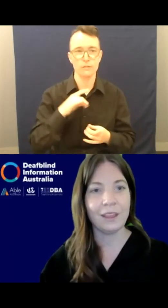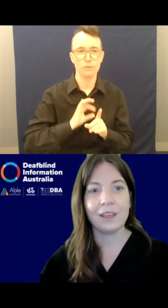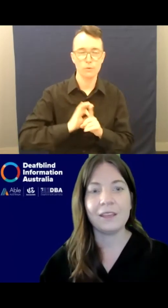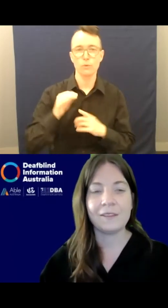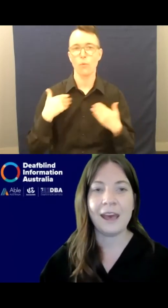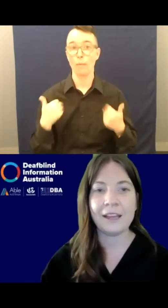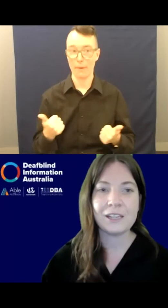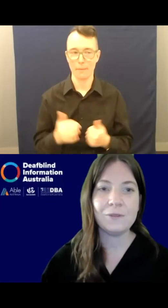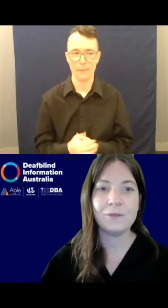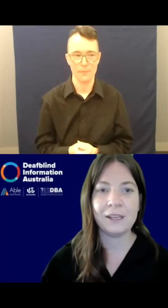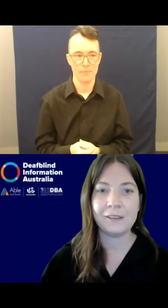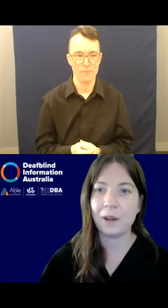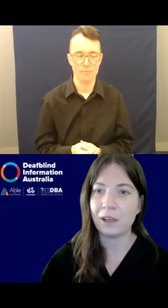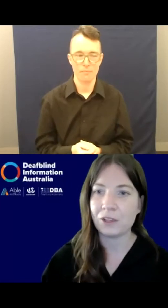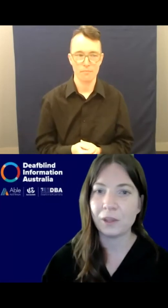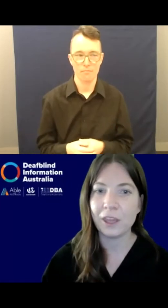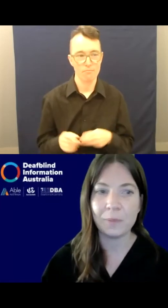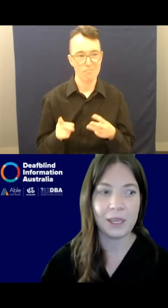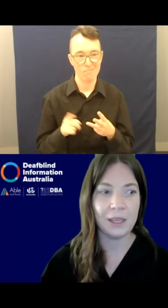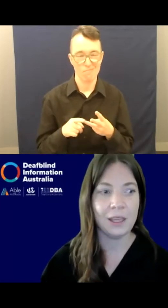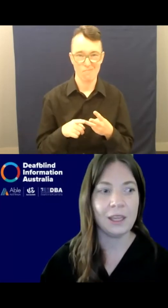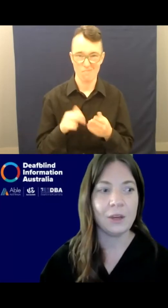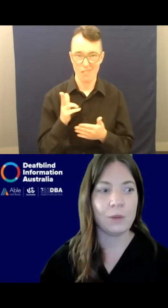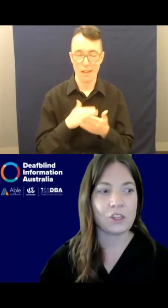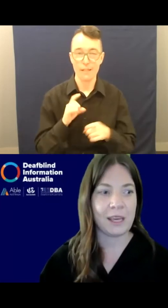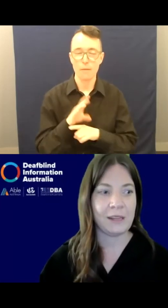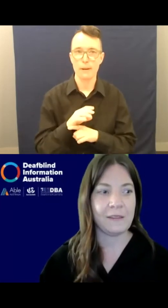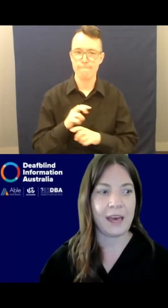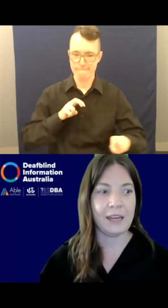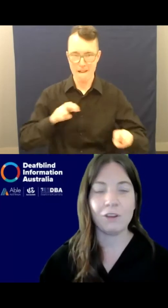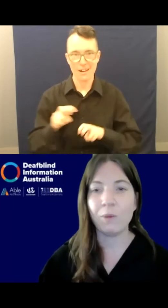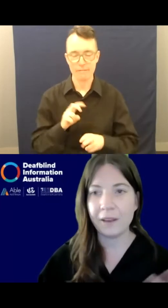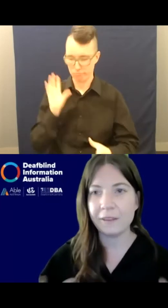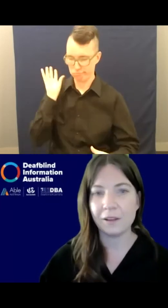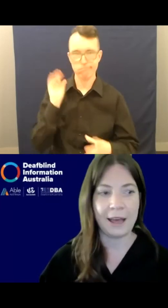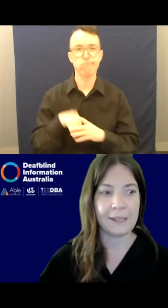It's an active and experiential therapy, which means that it requires the client to be